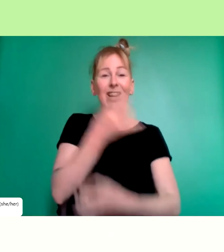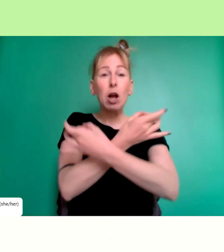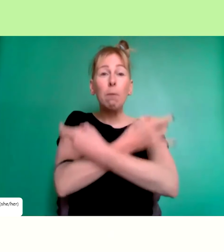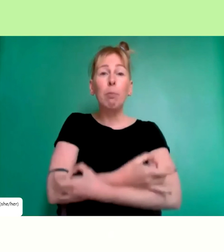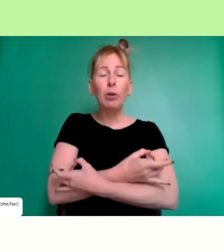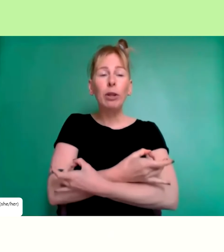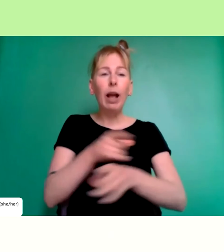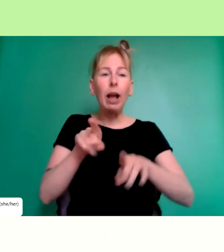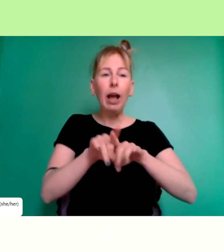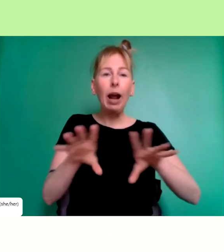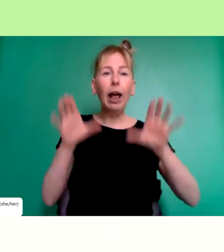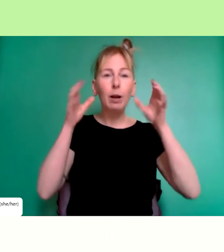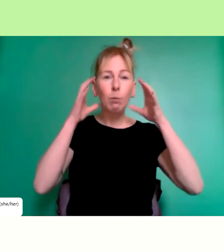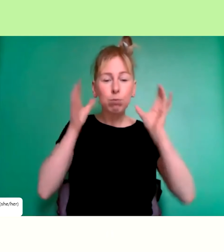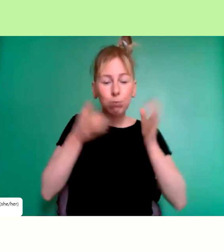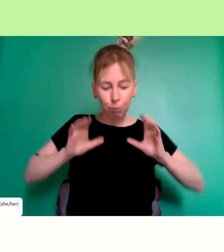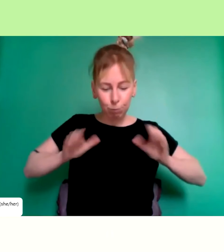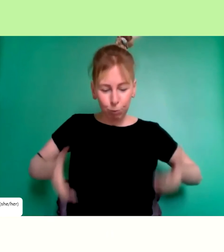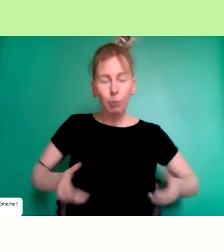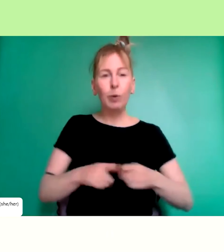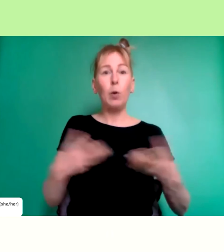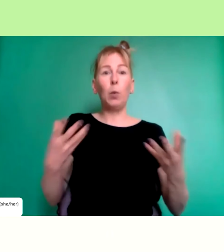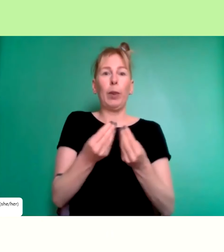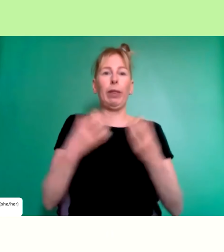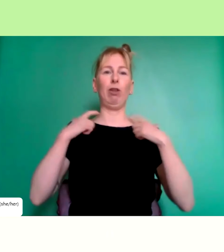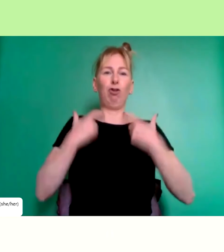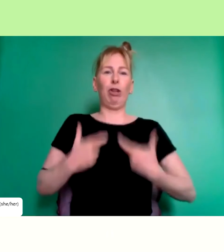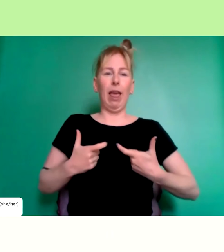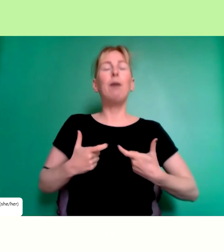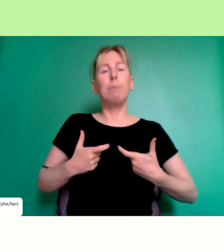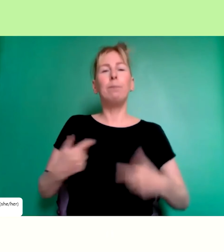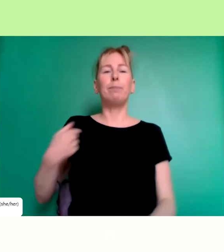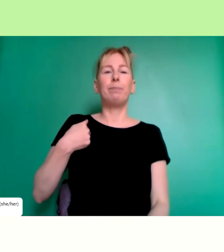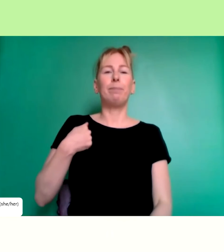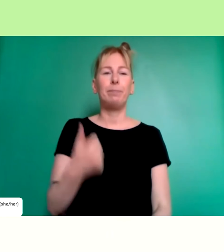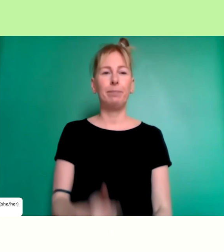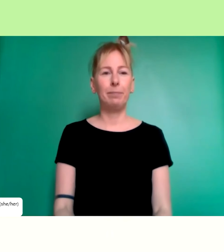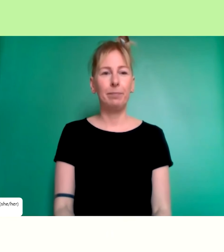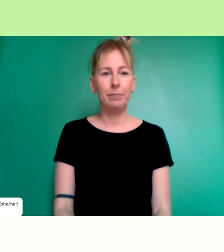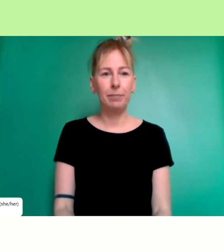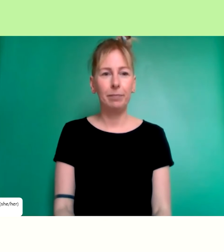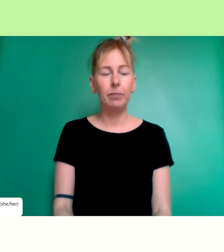dark gillet and you've got it. Okay, um, many, many moons ago,